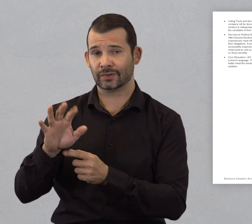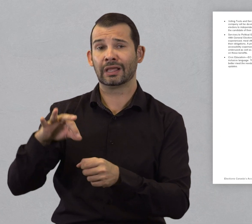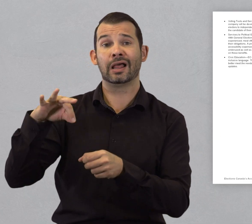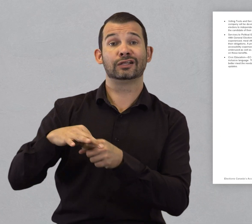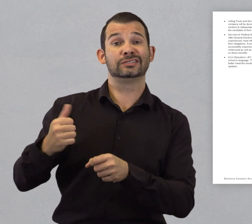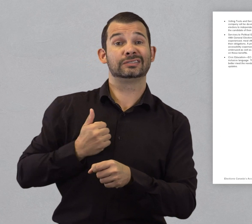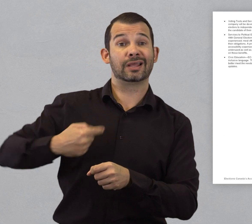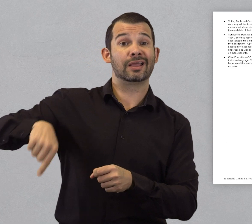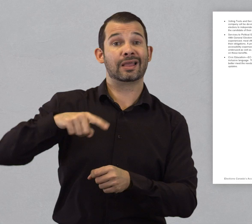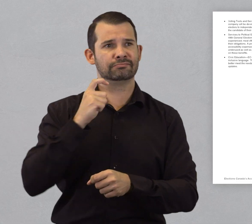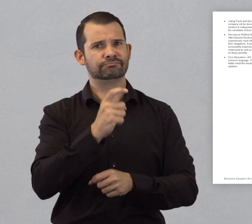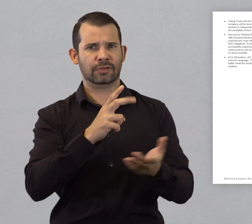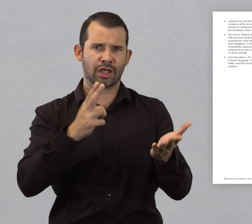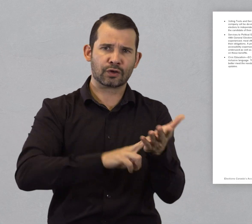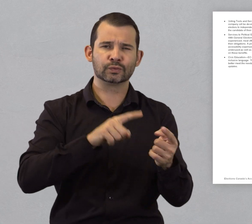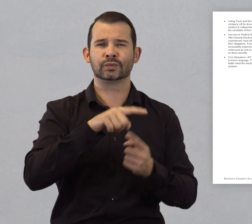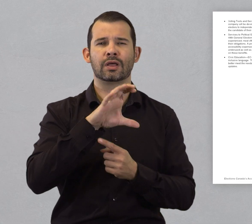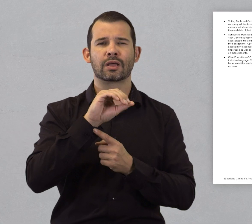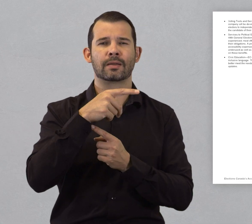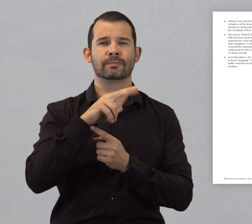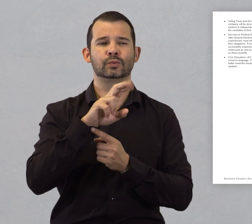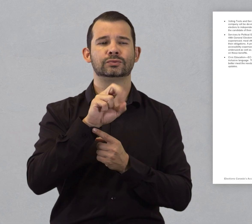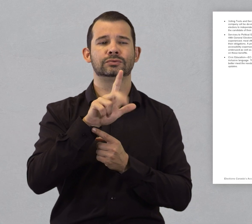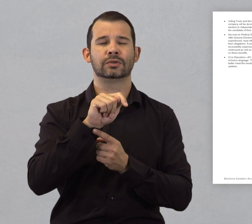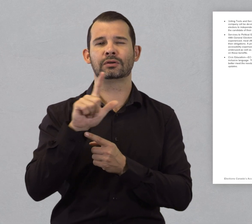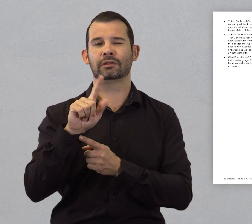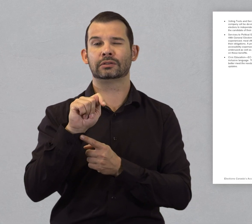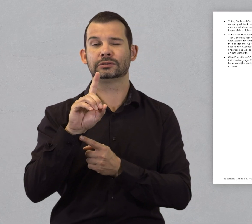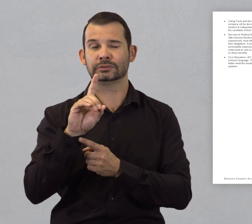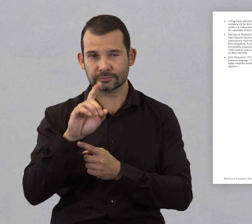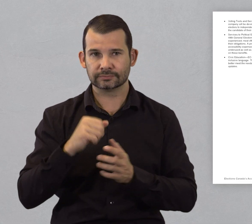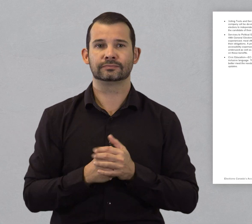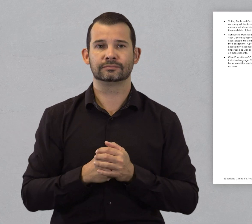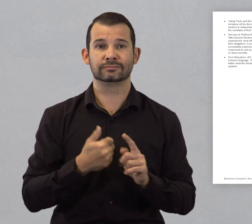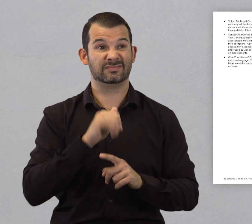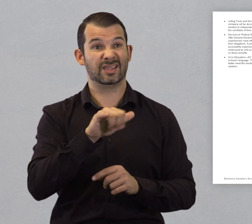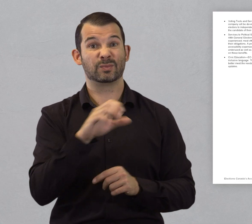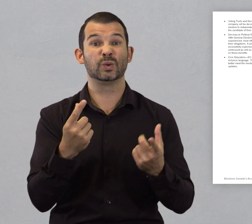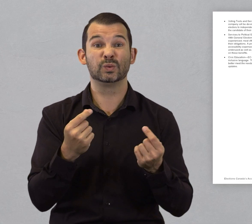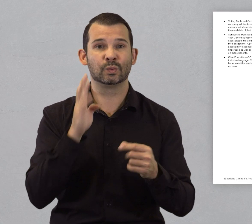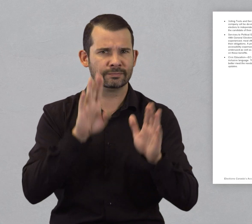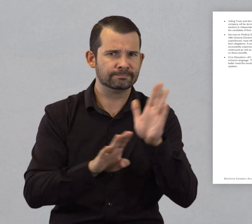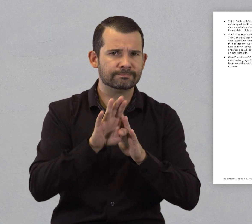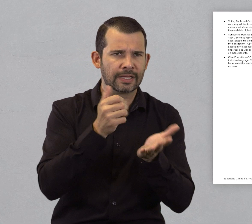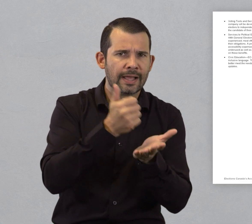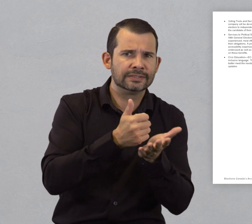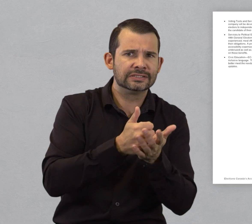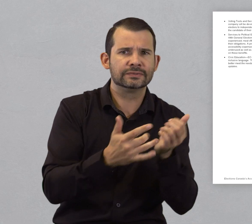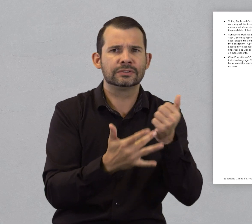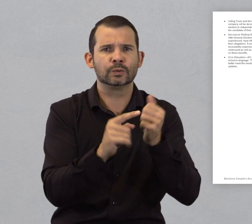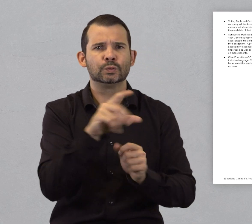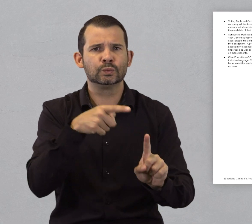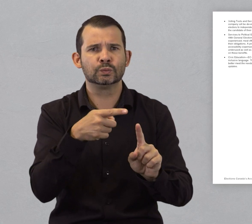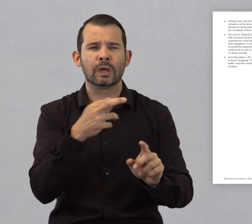2024, EC issued a contract to Compusult Ltd. This company will be developing an assistive-technology